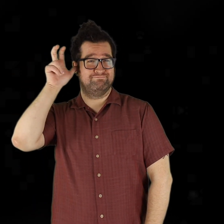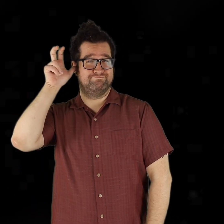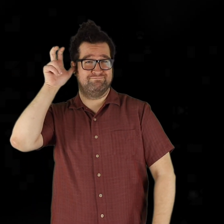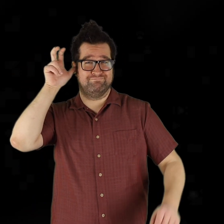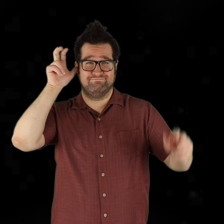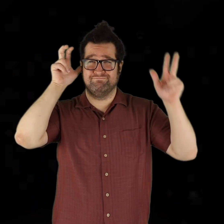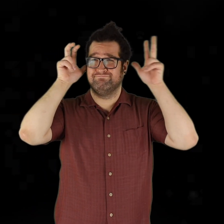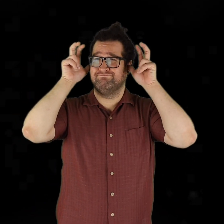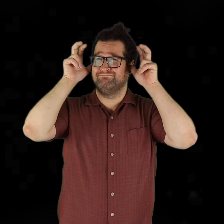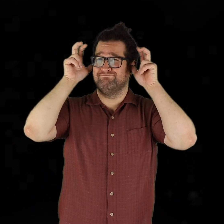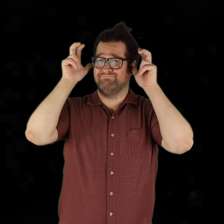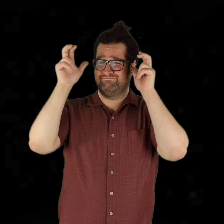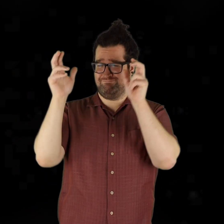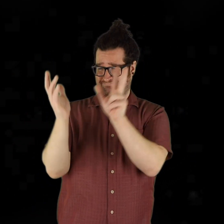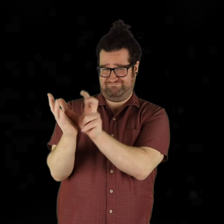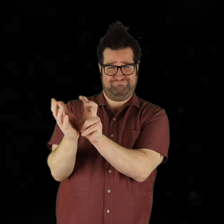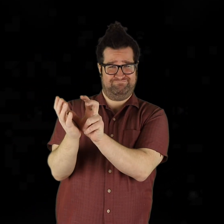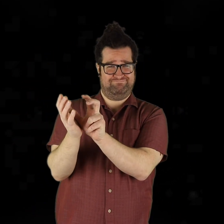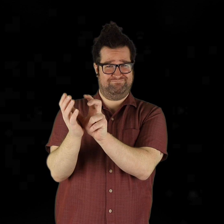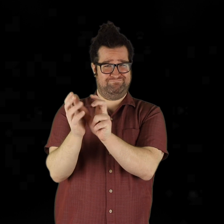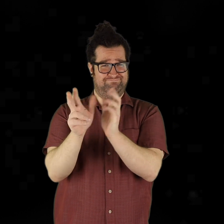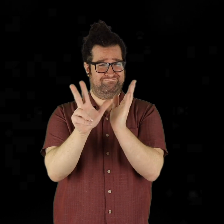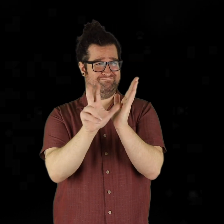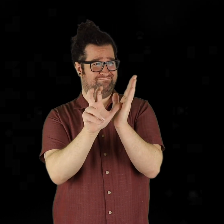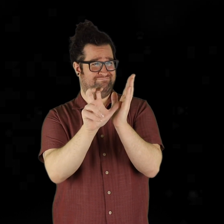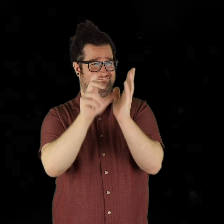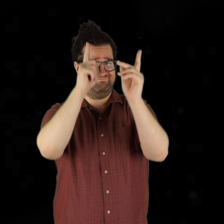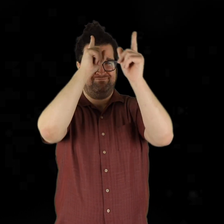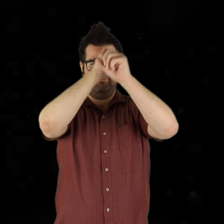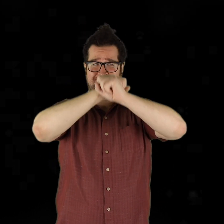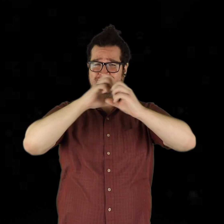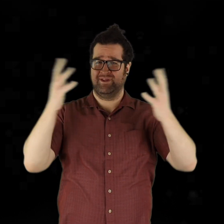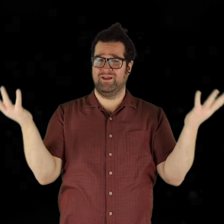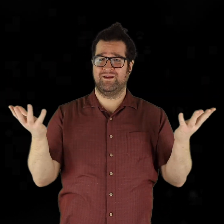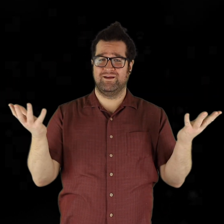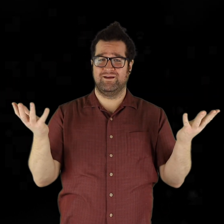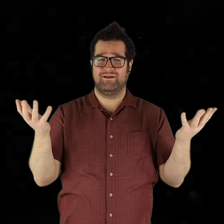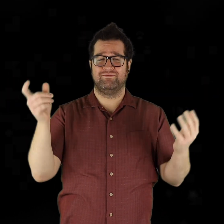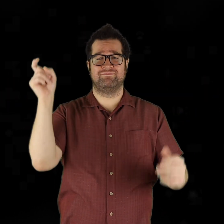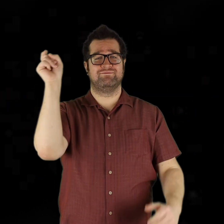What is it like to "hear" a hand?